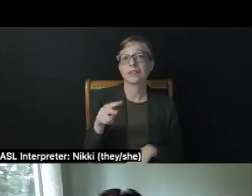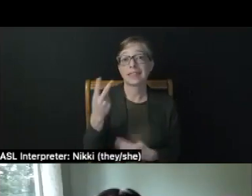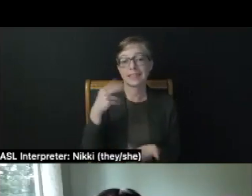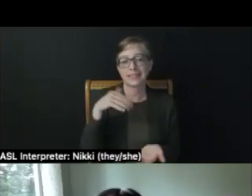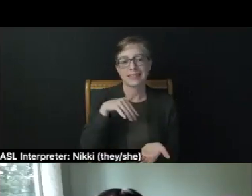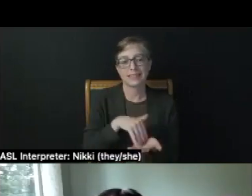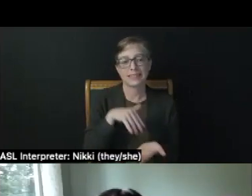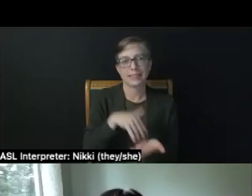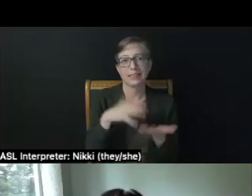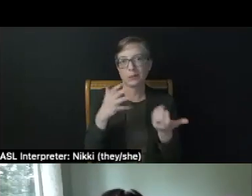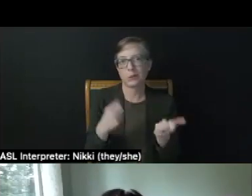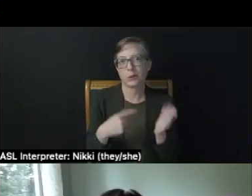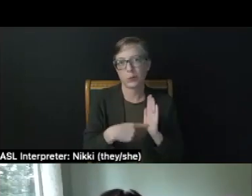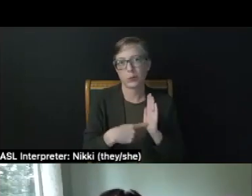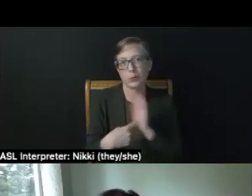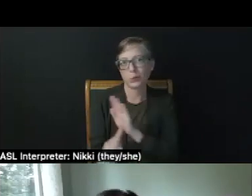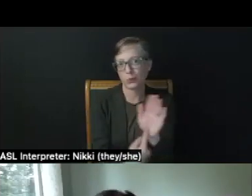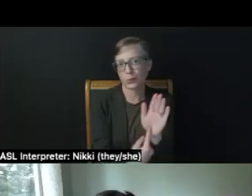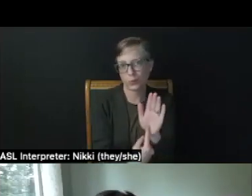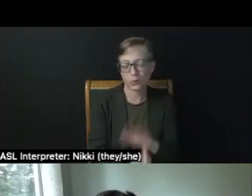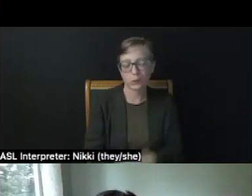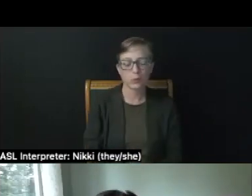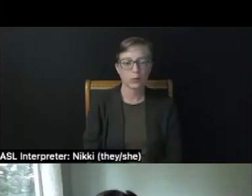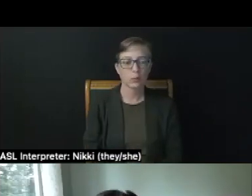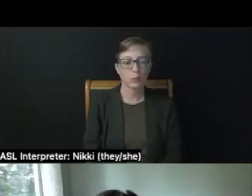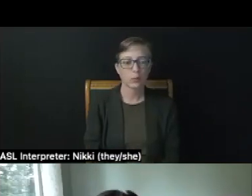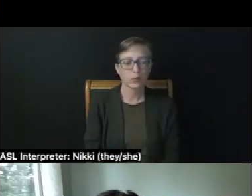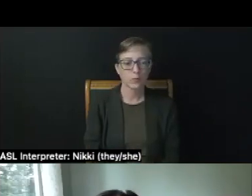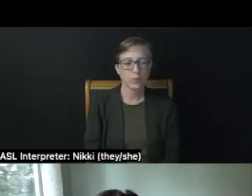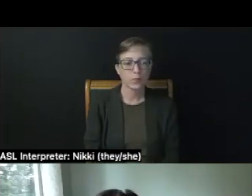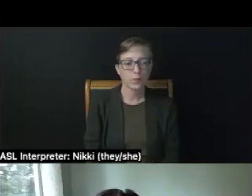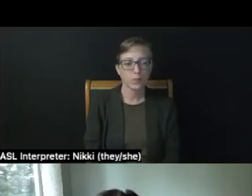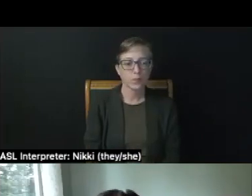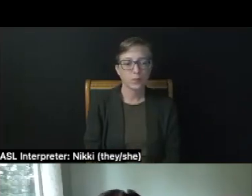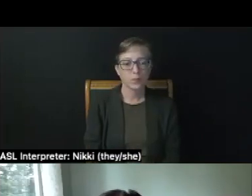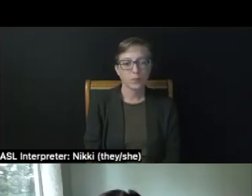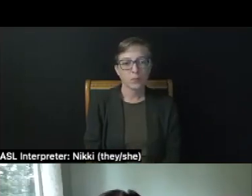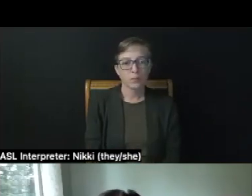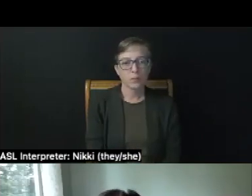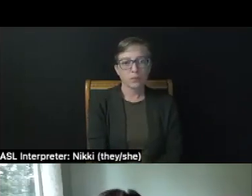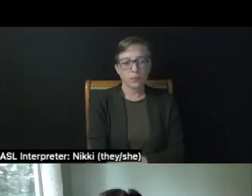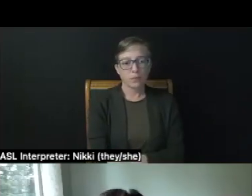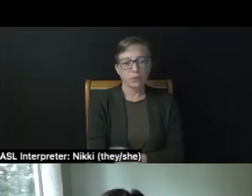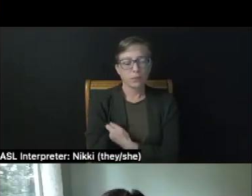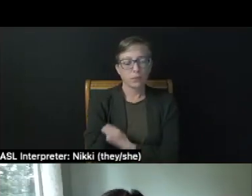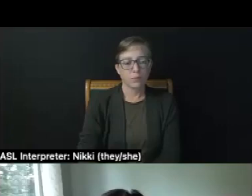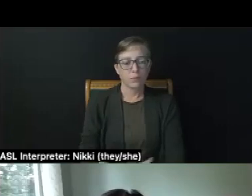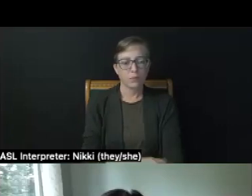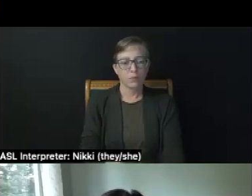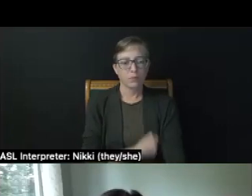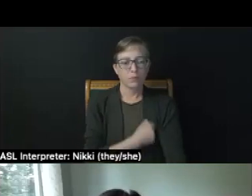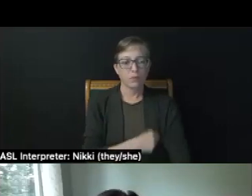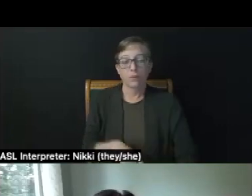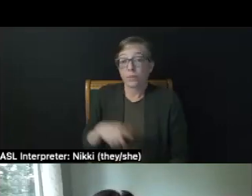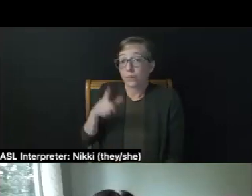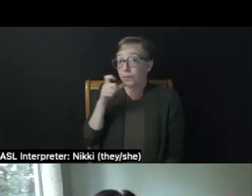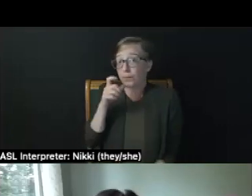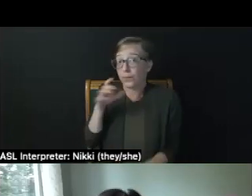This was a study who was conducted by our center partner,